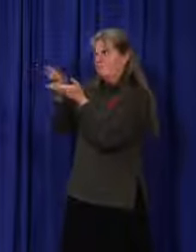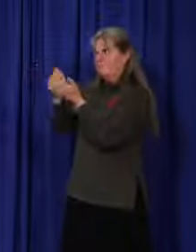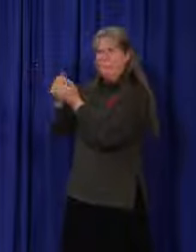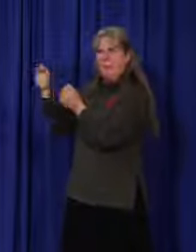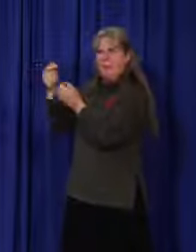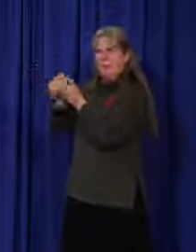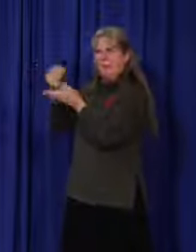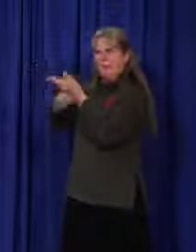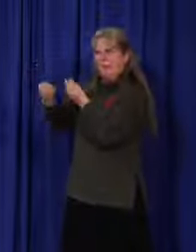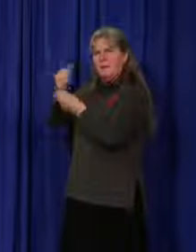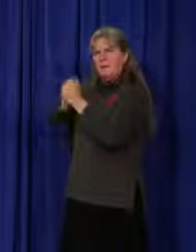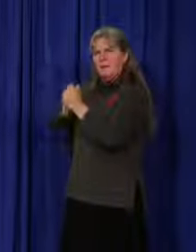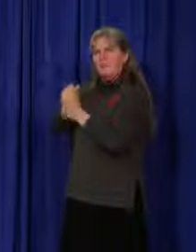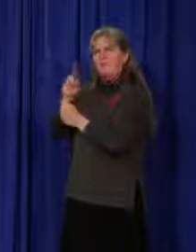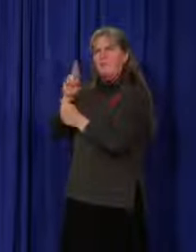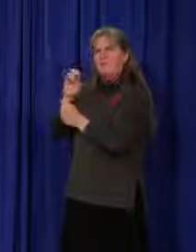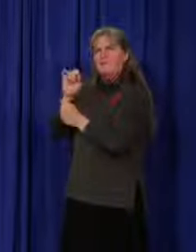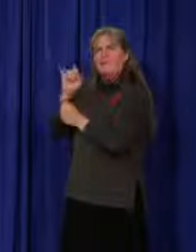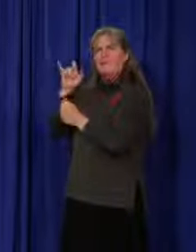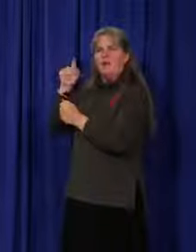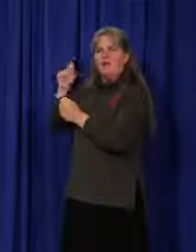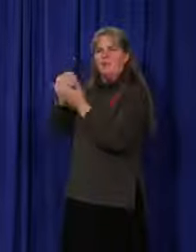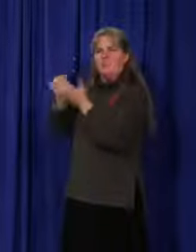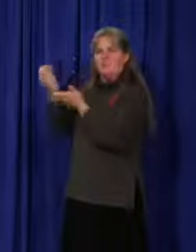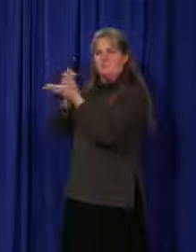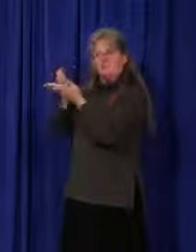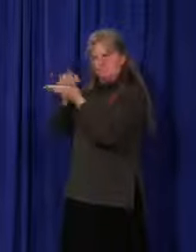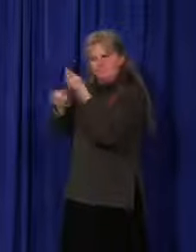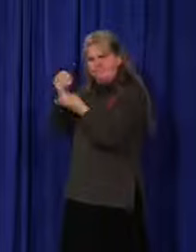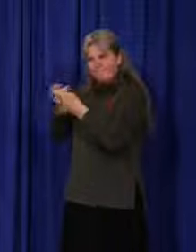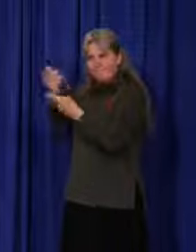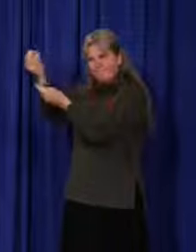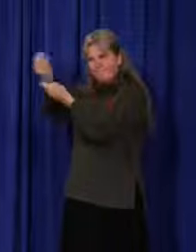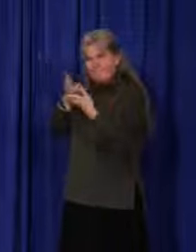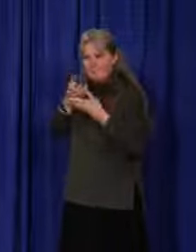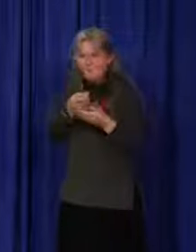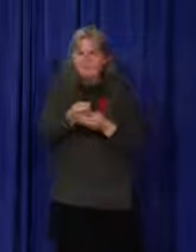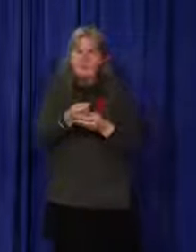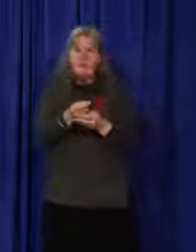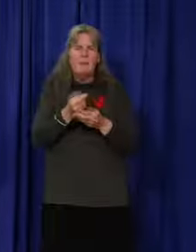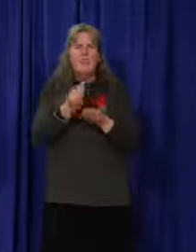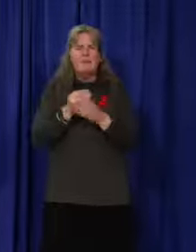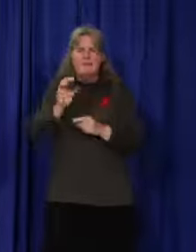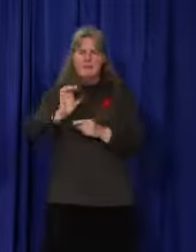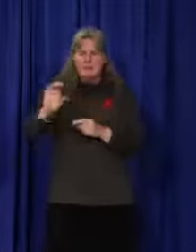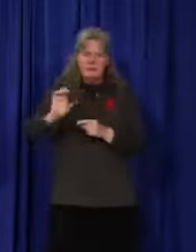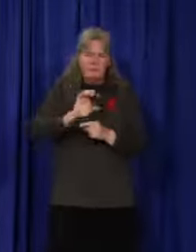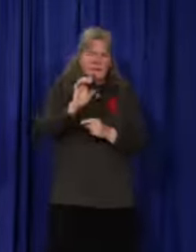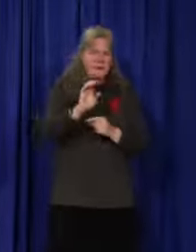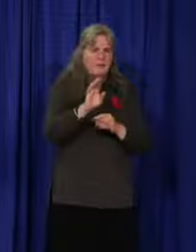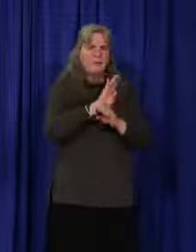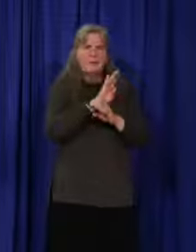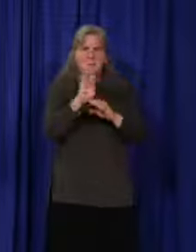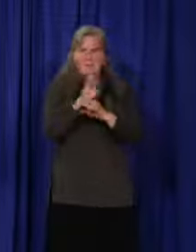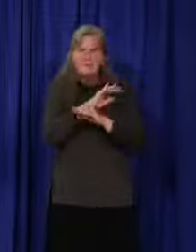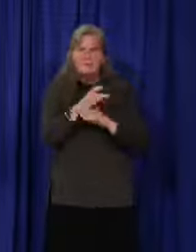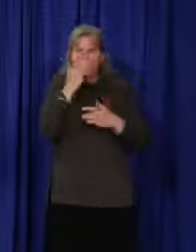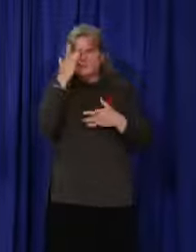quickly approaching, is there any specific concerns? Do you have a message for hunters? Because, you know, they may